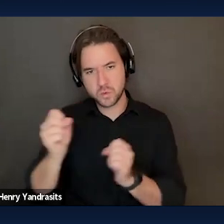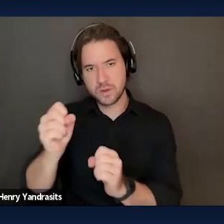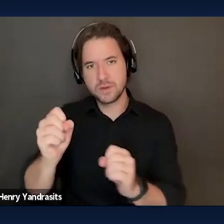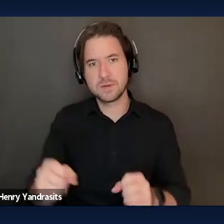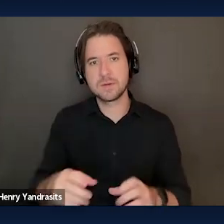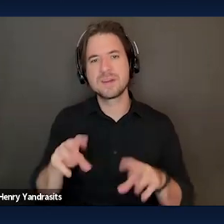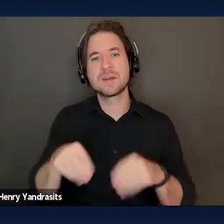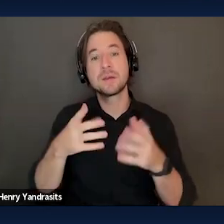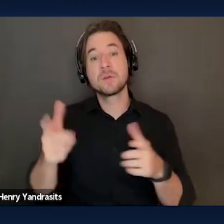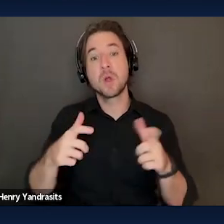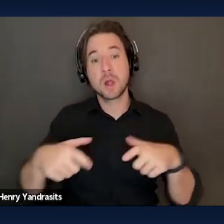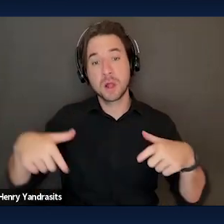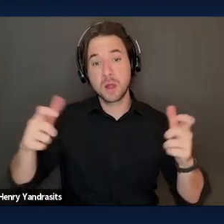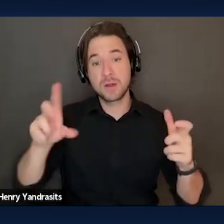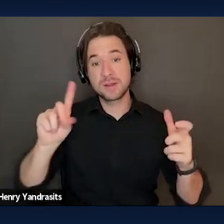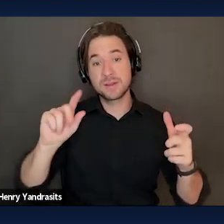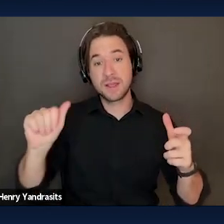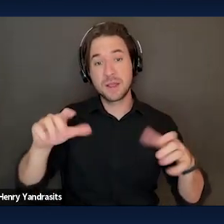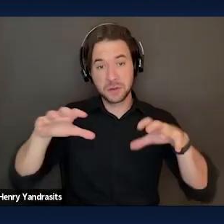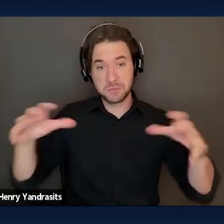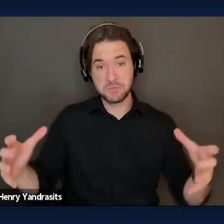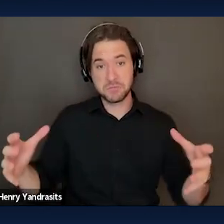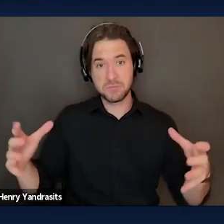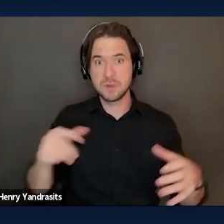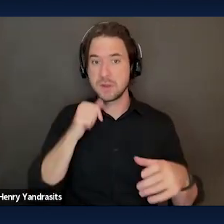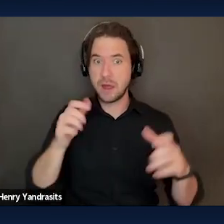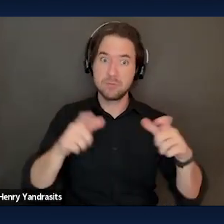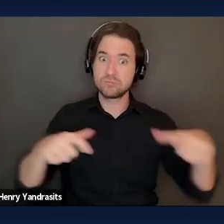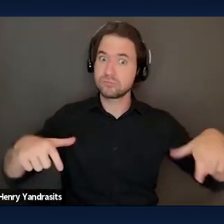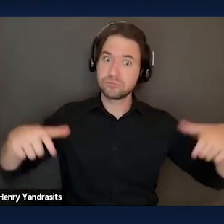gives you a larger data set. It's not a really massive dataset.